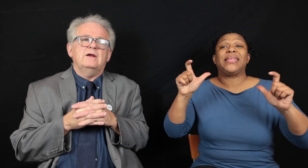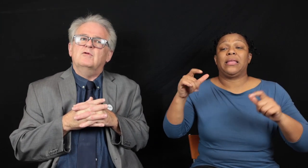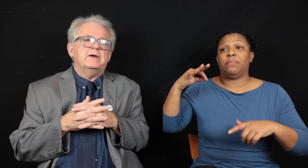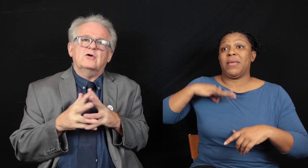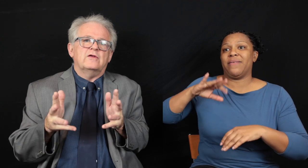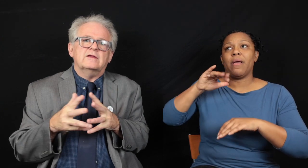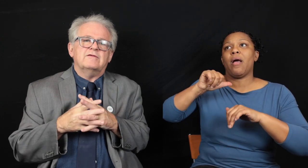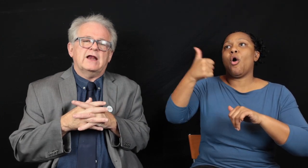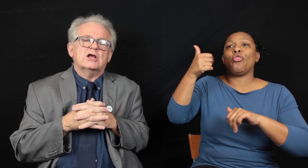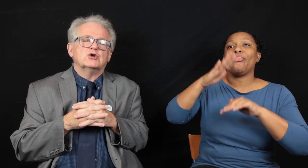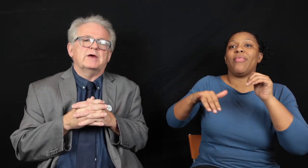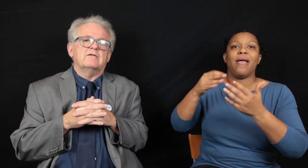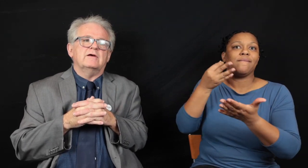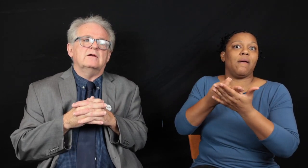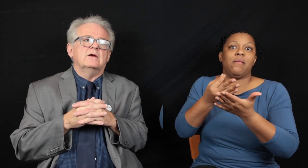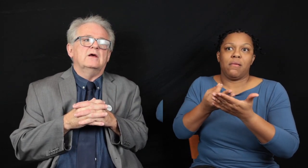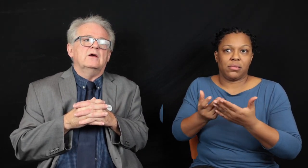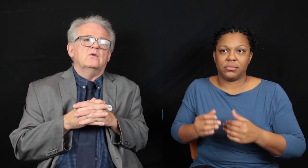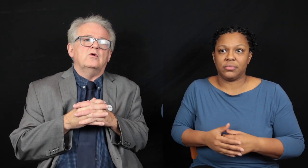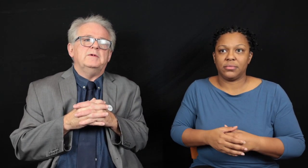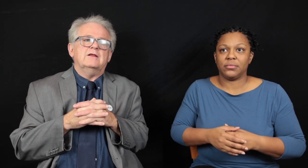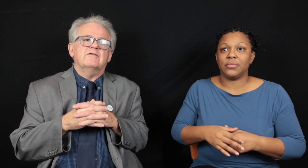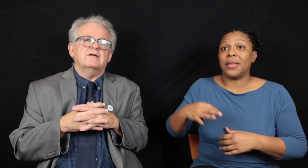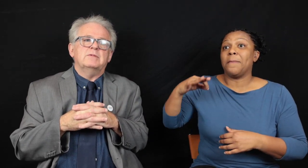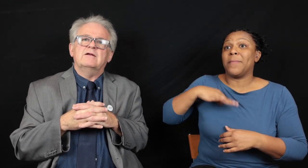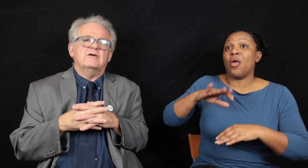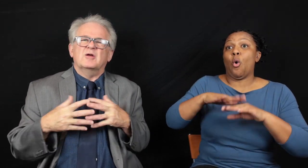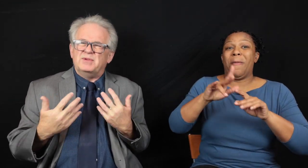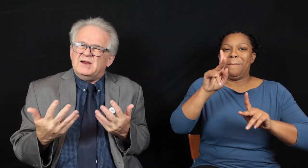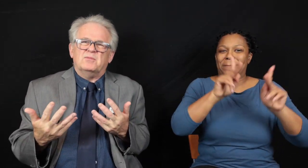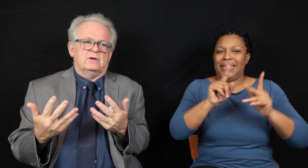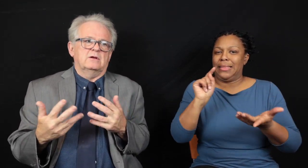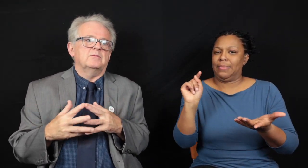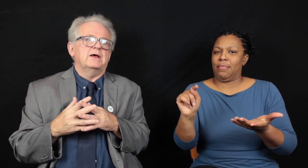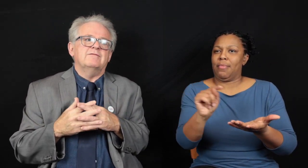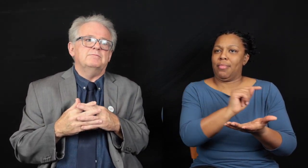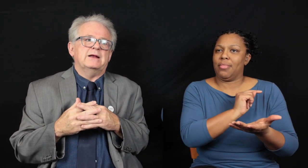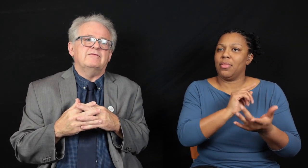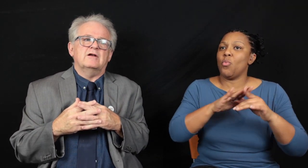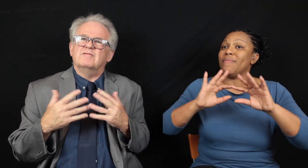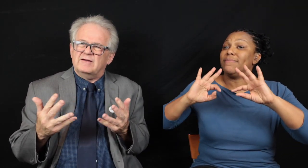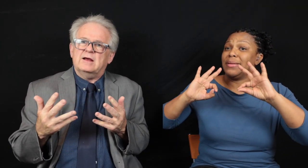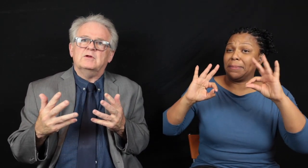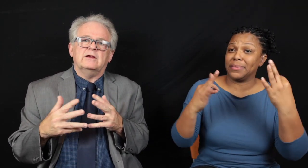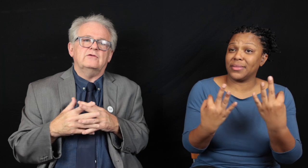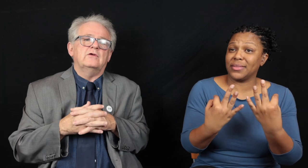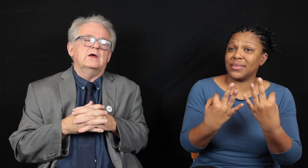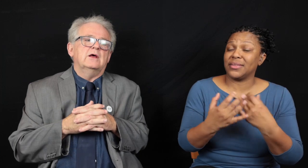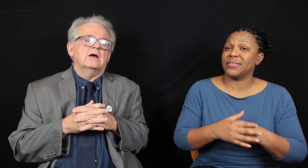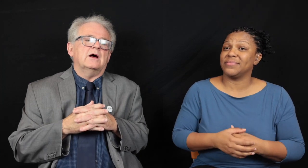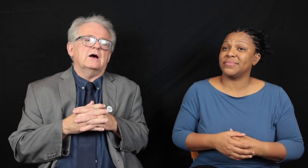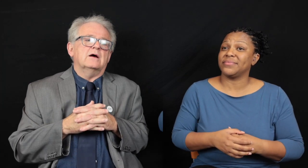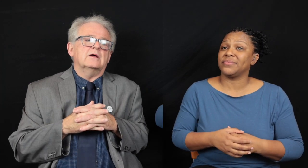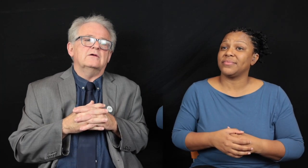even bigger than the financial benefit, would be the benefit on people, kind of benefit on families